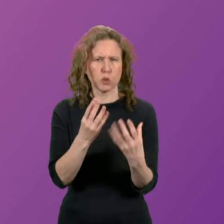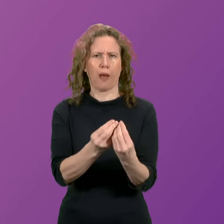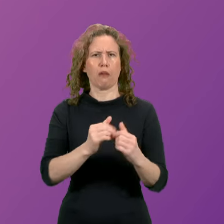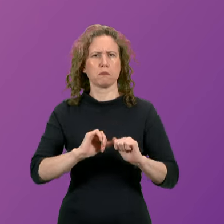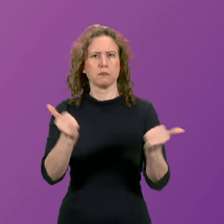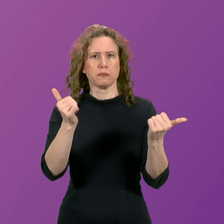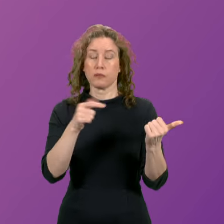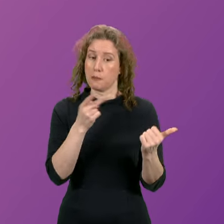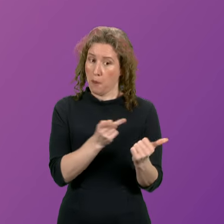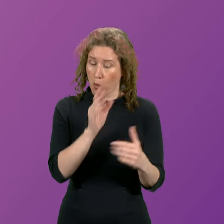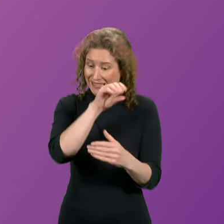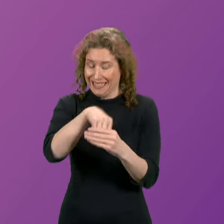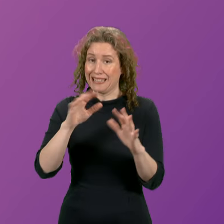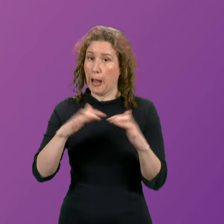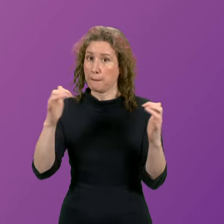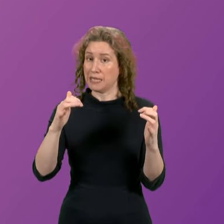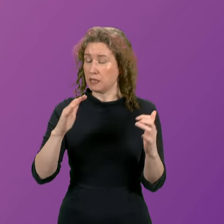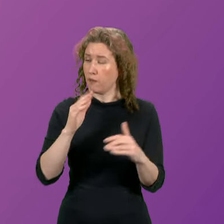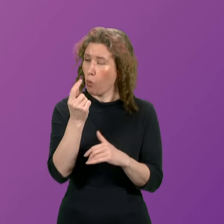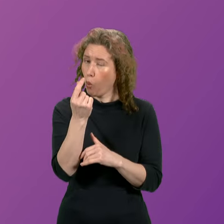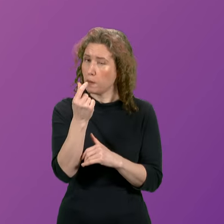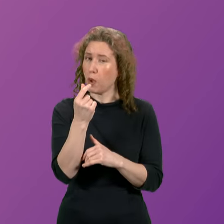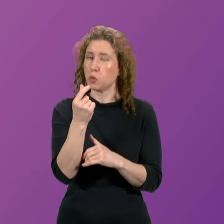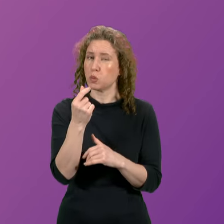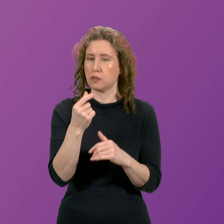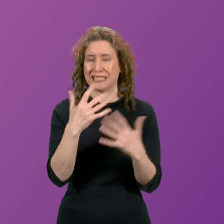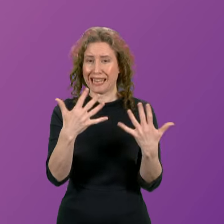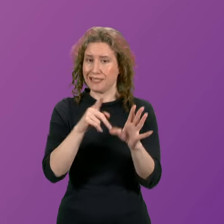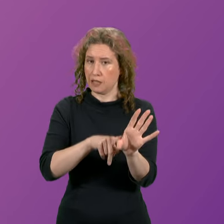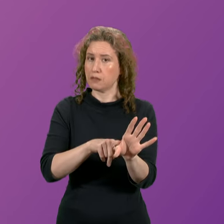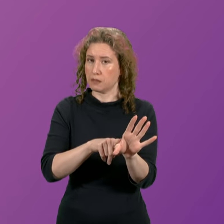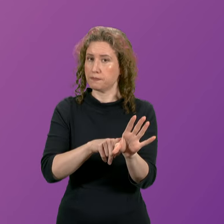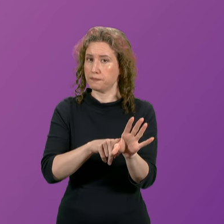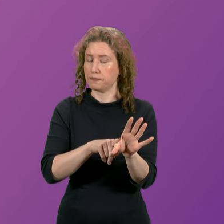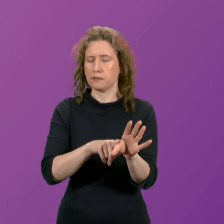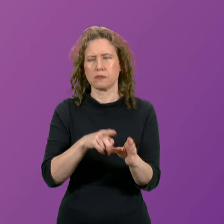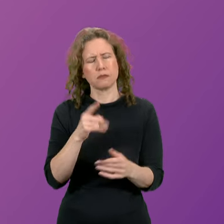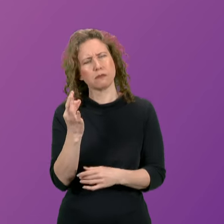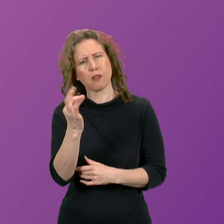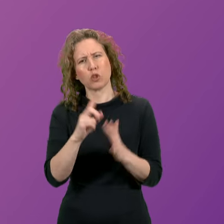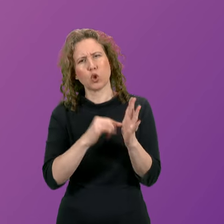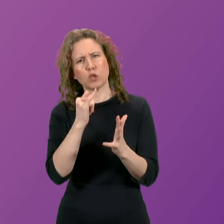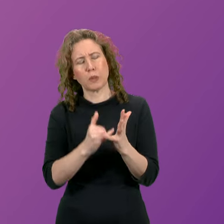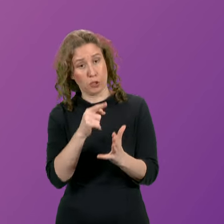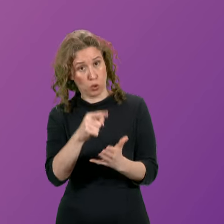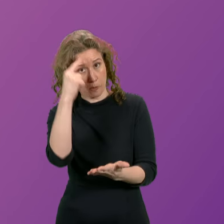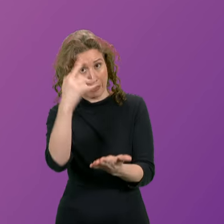They served in Cabinet together for almost a decade. Does John Swinney believe that Michael